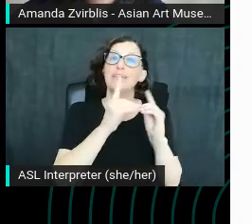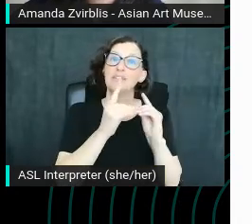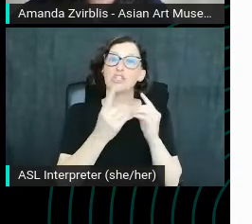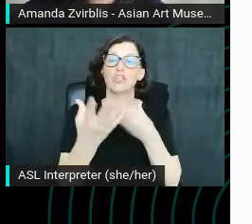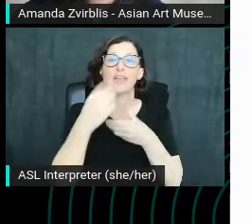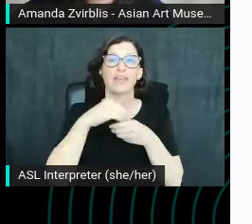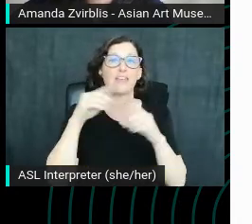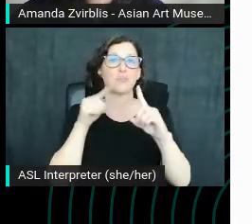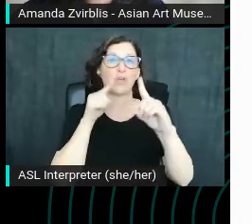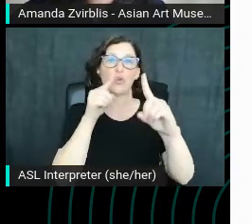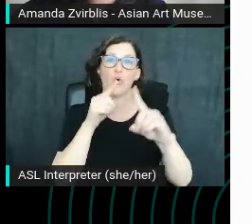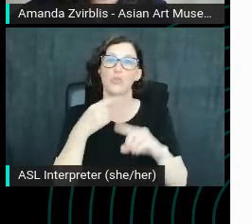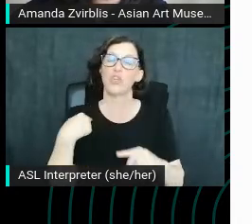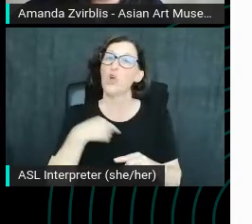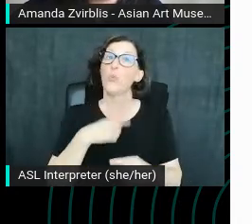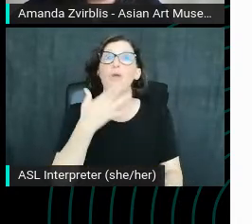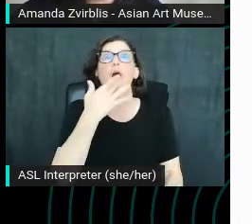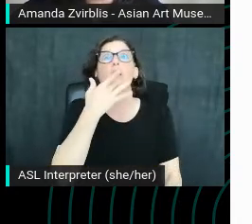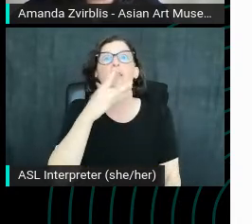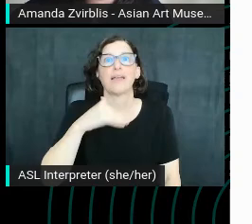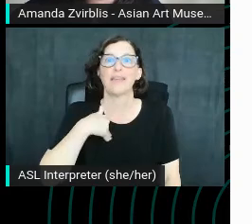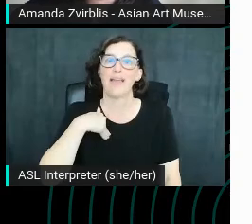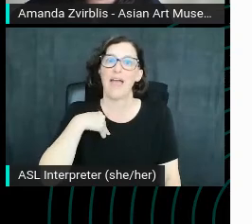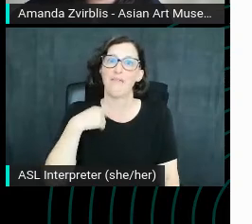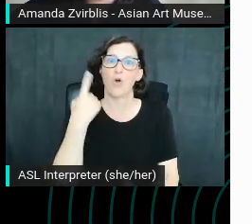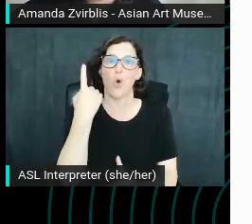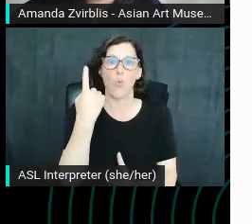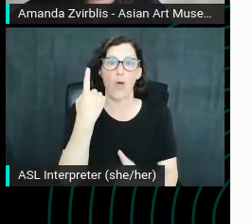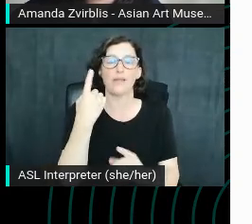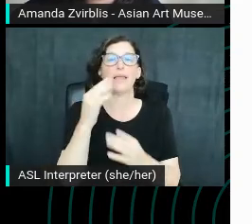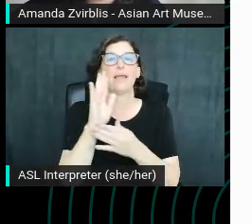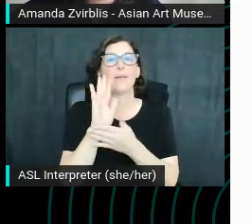We're very grateful to have a dedicated media producer in our division,